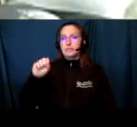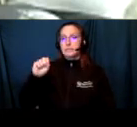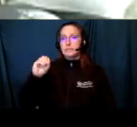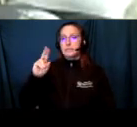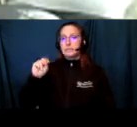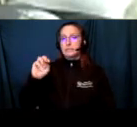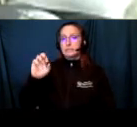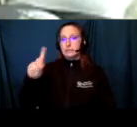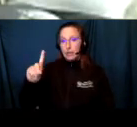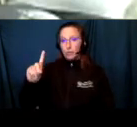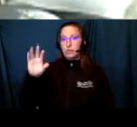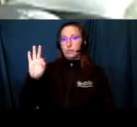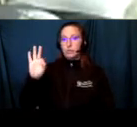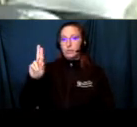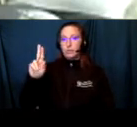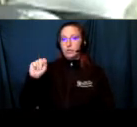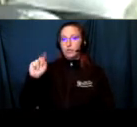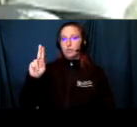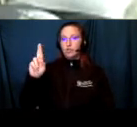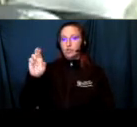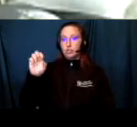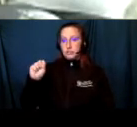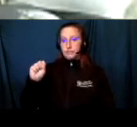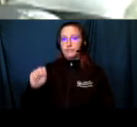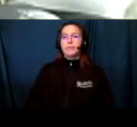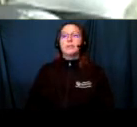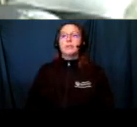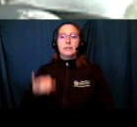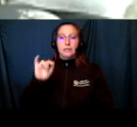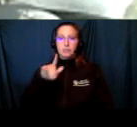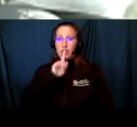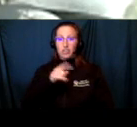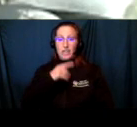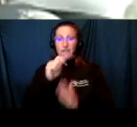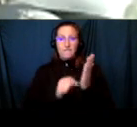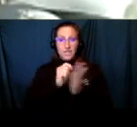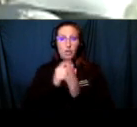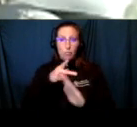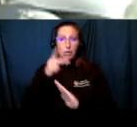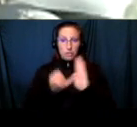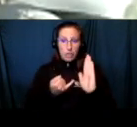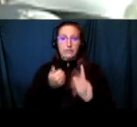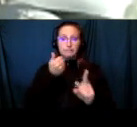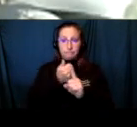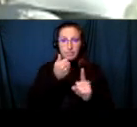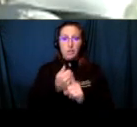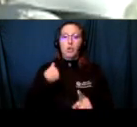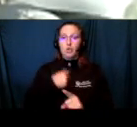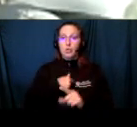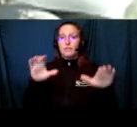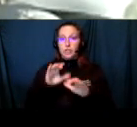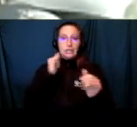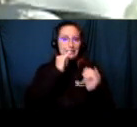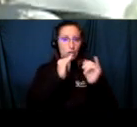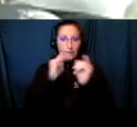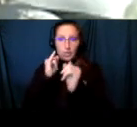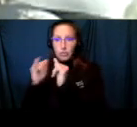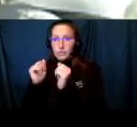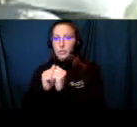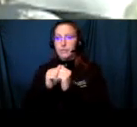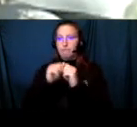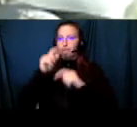and Sound Futures is a video project where we have conducted interviews with a variety of young